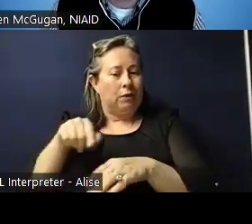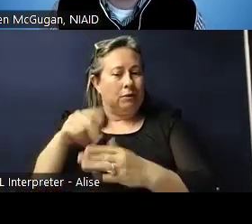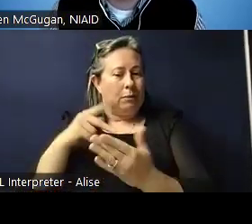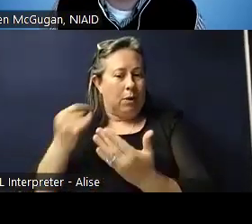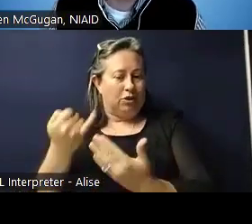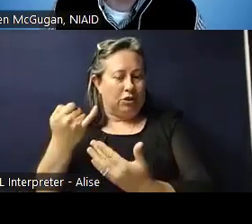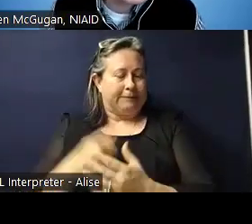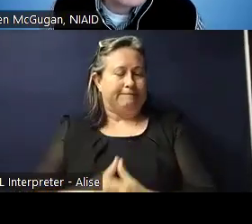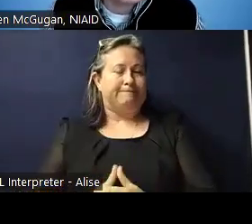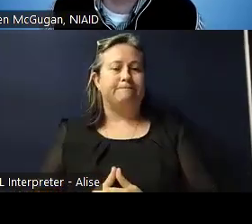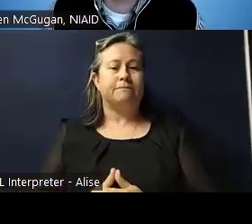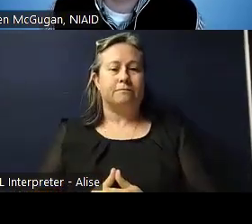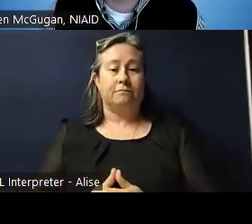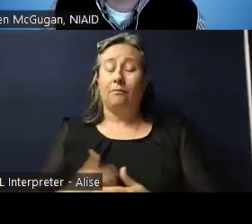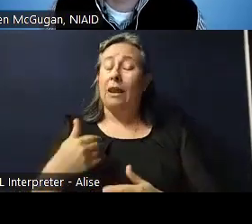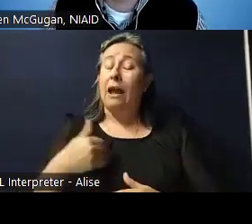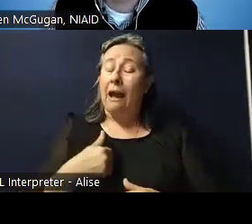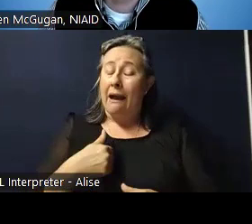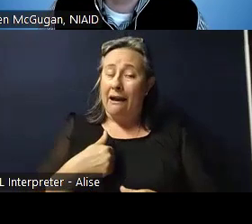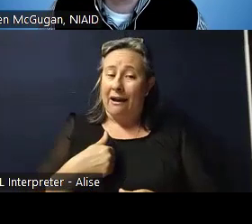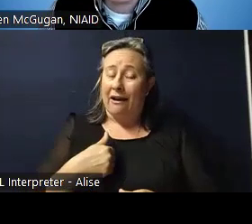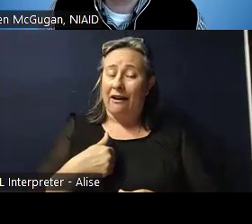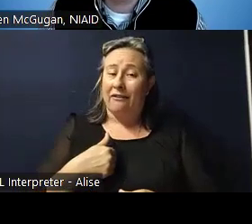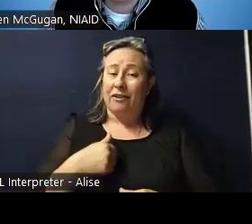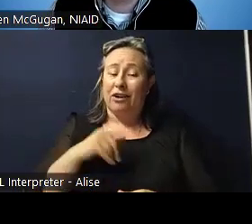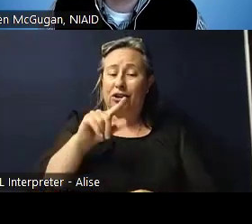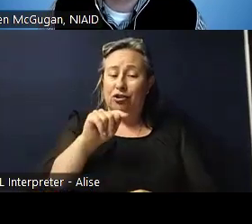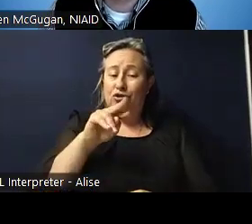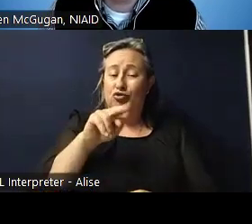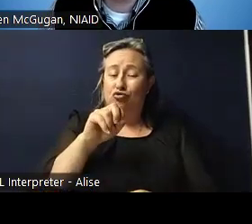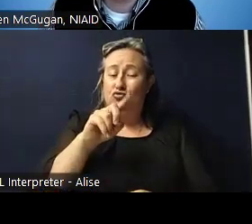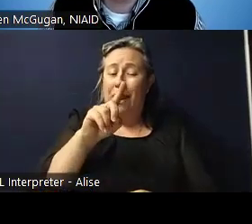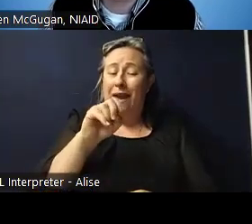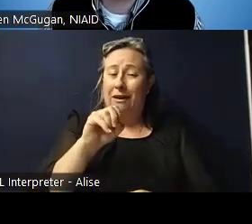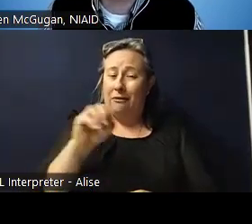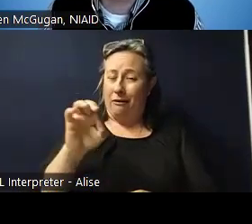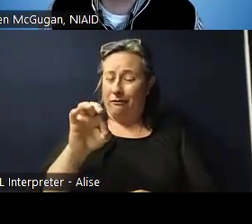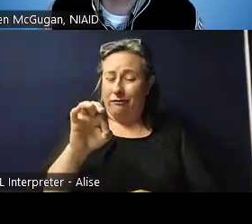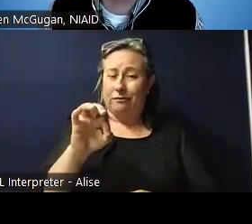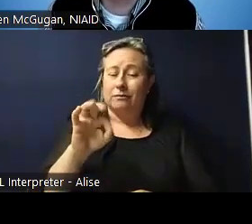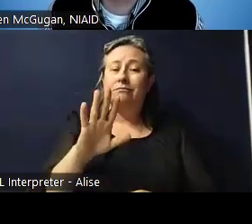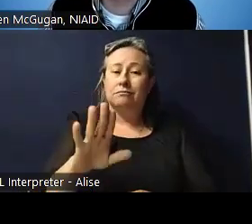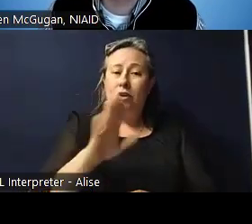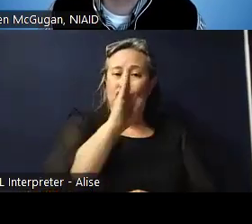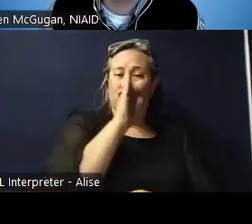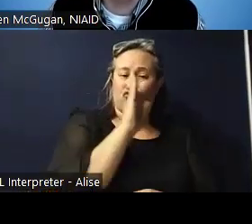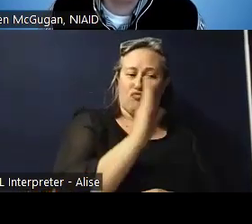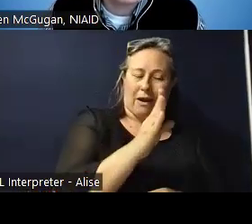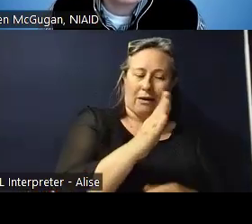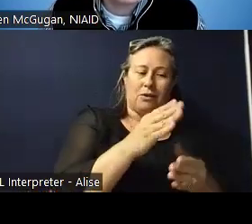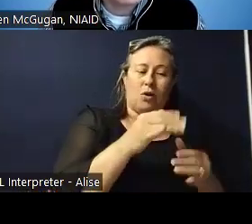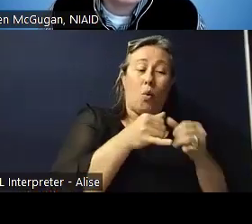Now, there is a trade-off. So with the direct award, you're also going to be subject to additional review criteria,